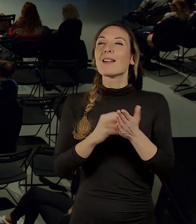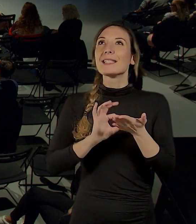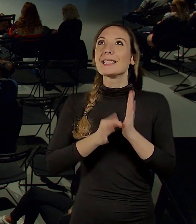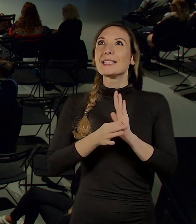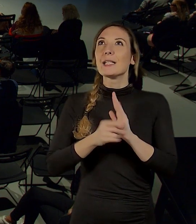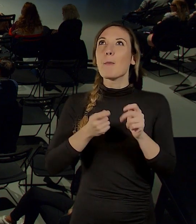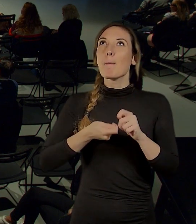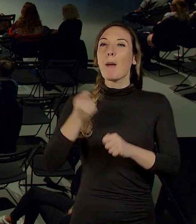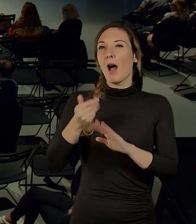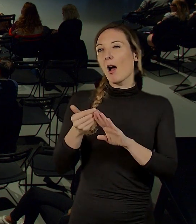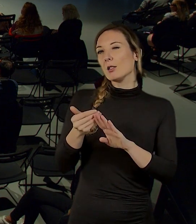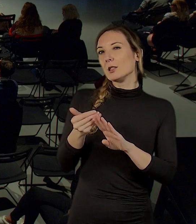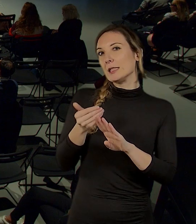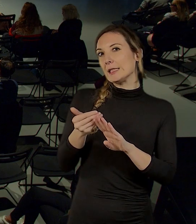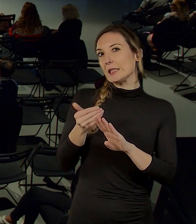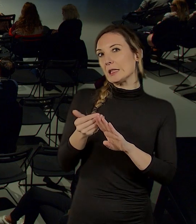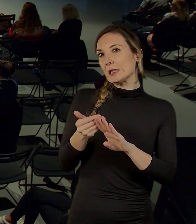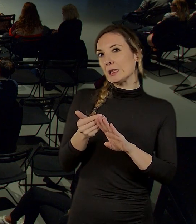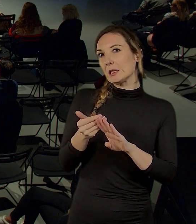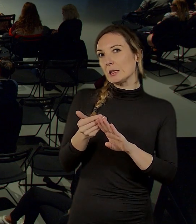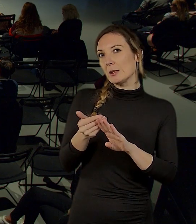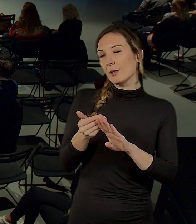approved at the time, we as investors agreed with the city district,